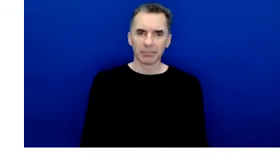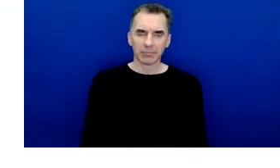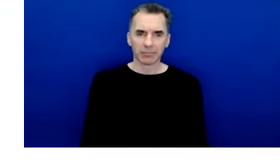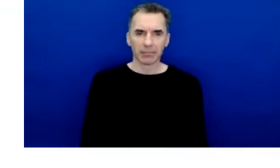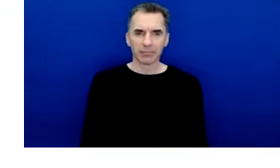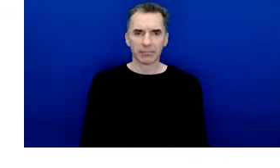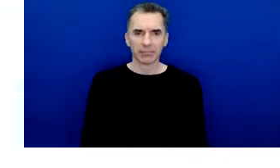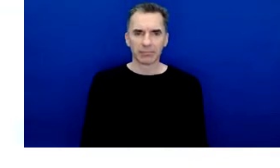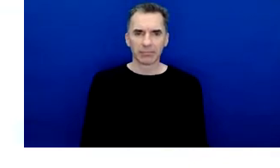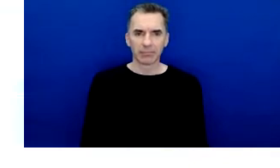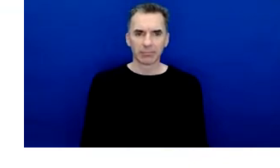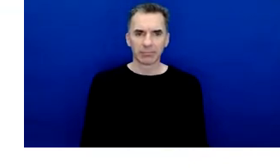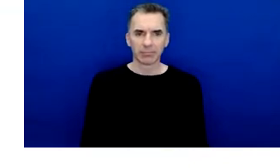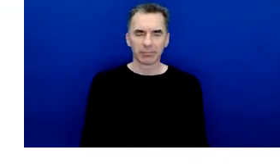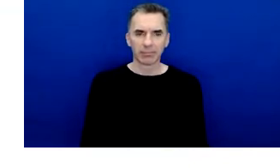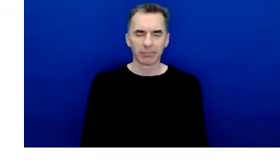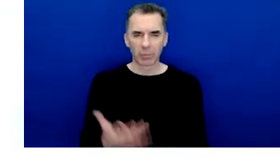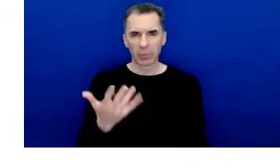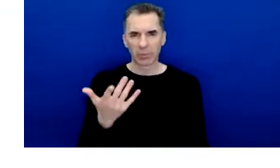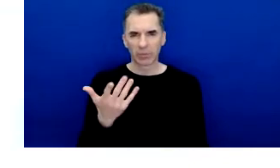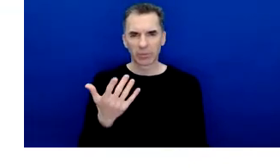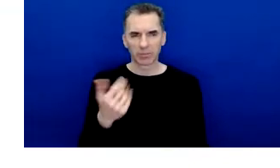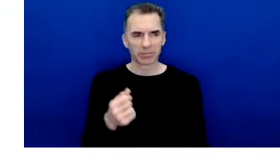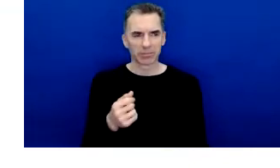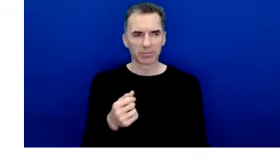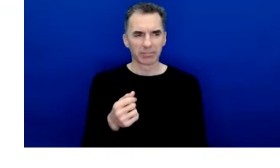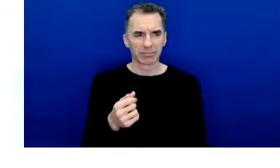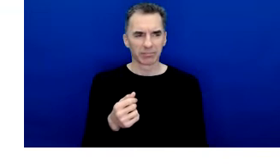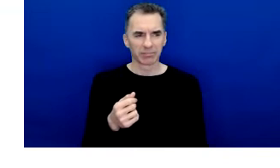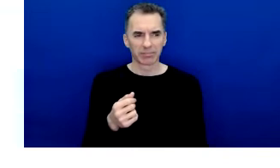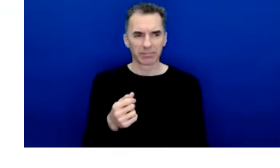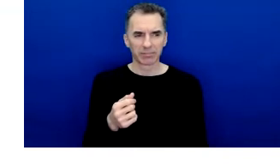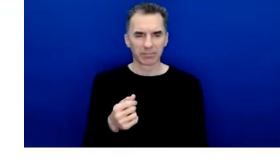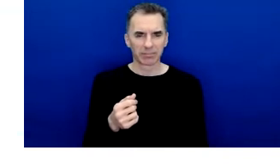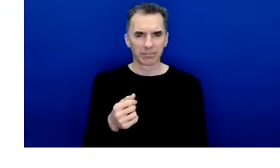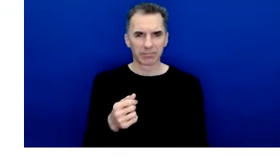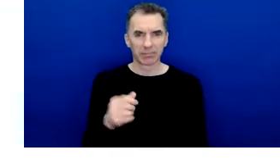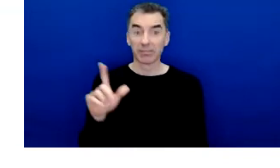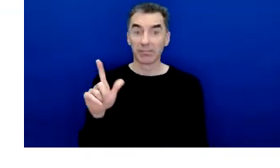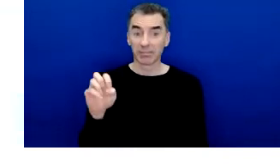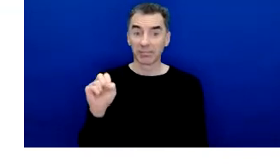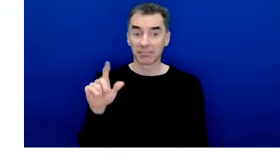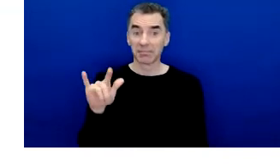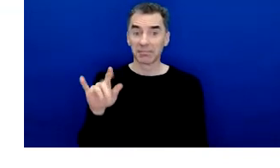on Leslie. You should be able to speak now.